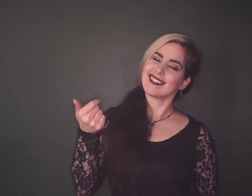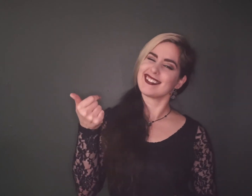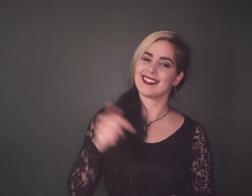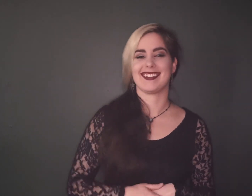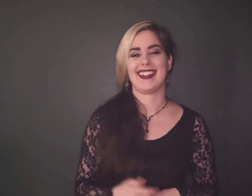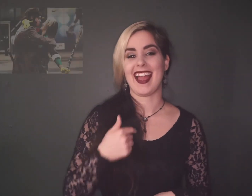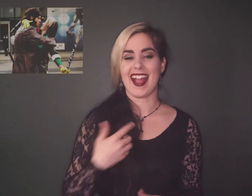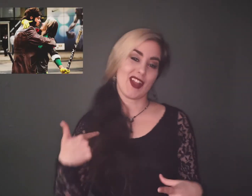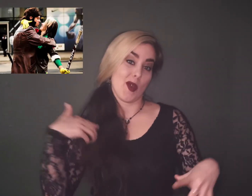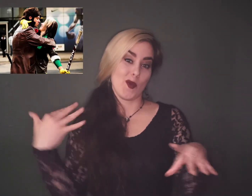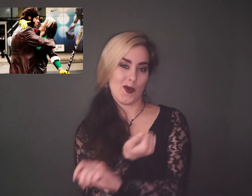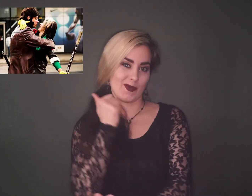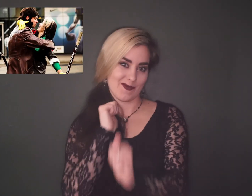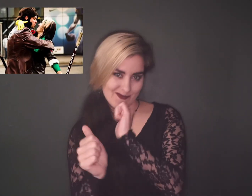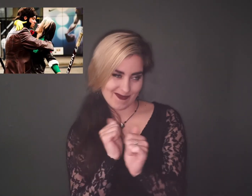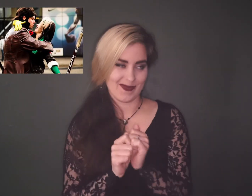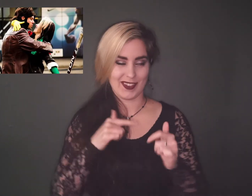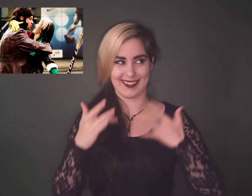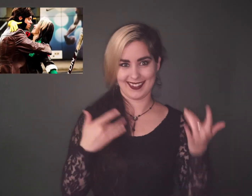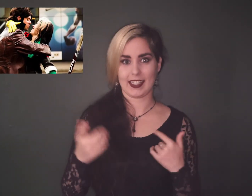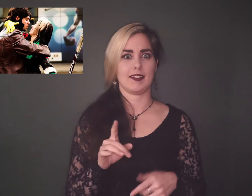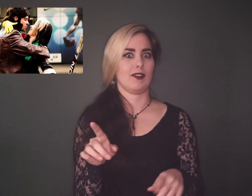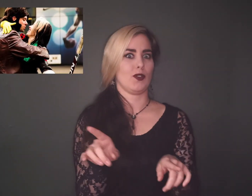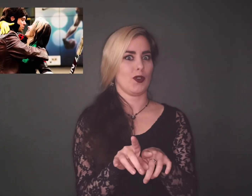Yeah, I did. I won the game which was exciting.